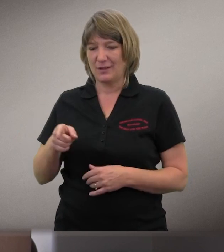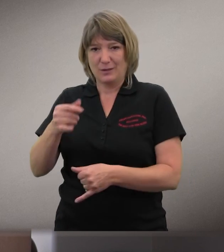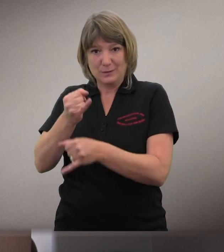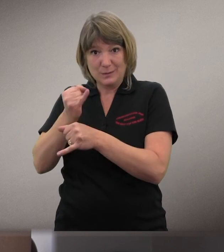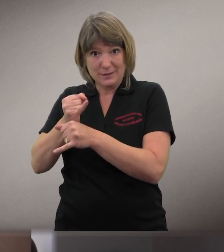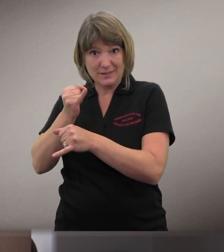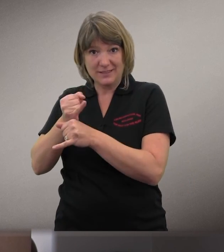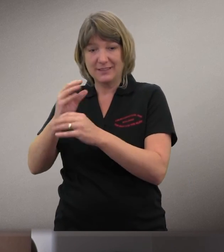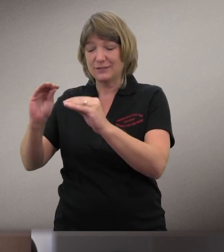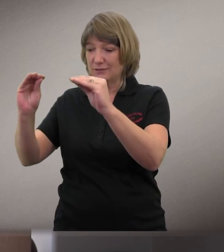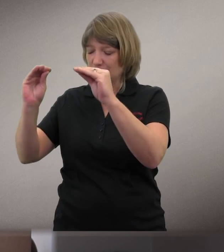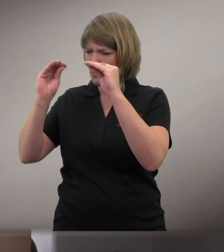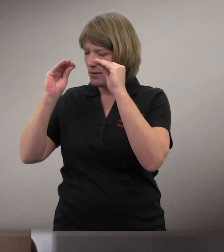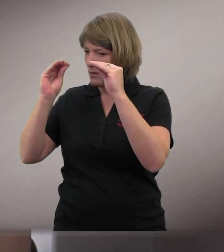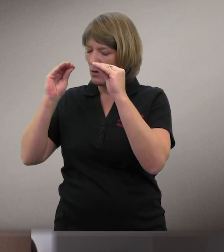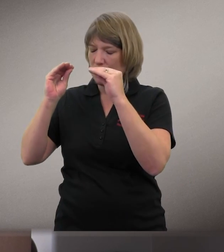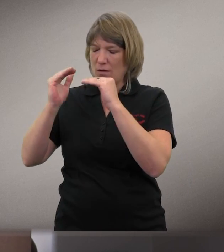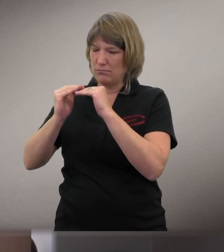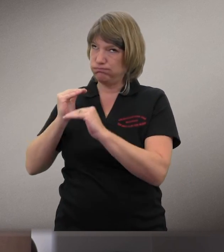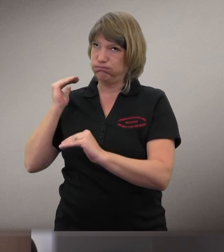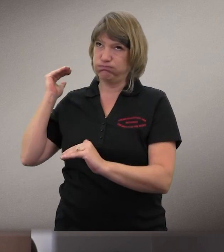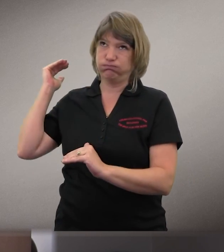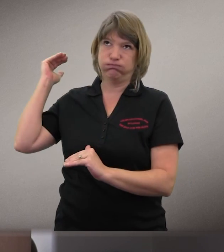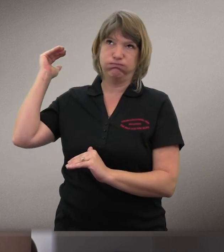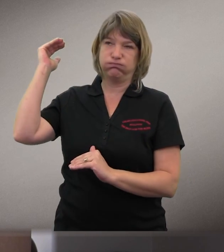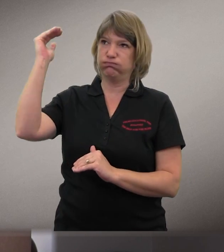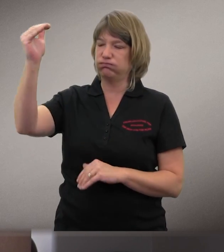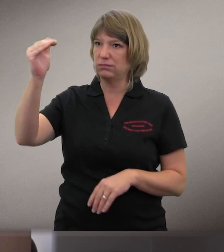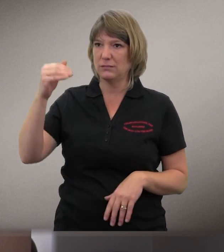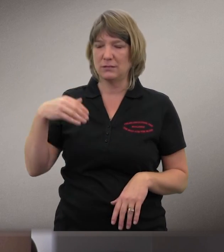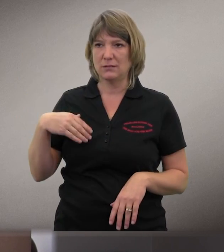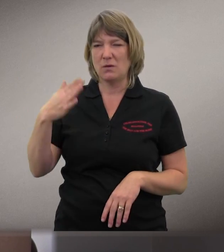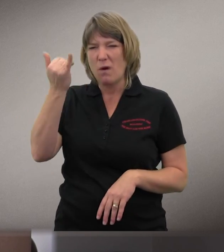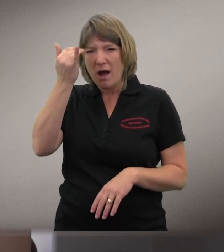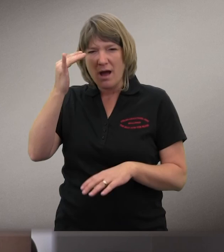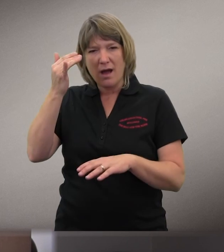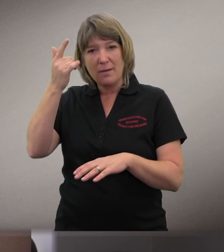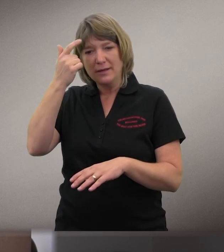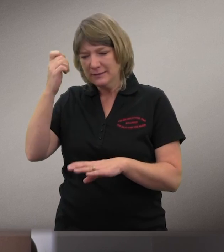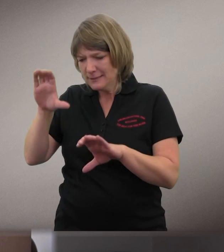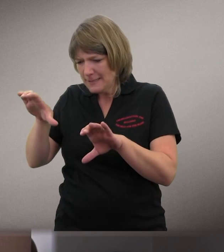This school taught me so much more, because the classes were just smaller,